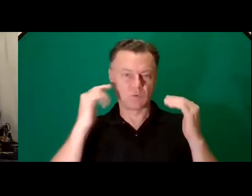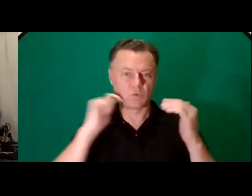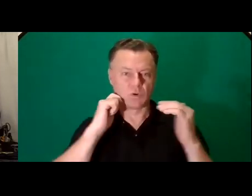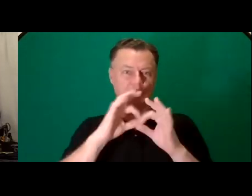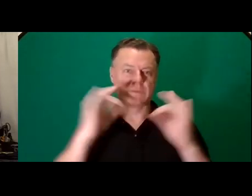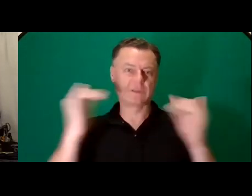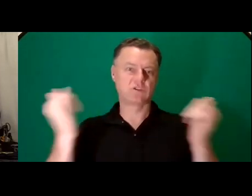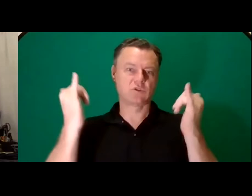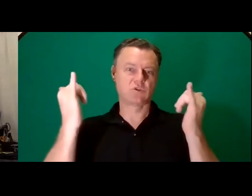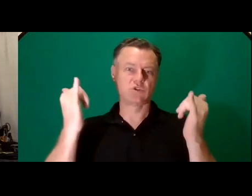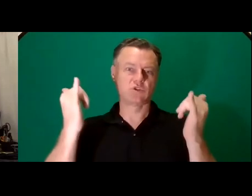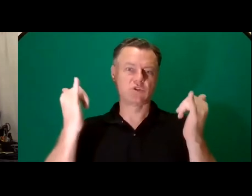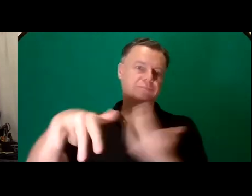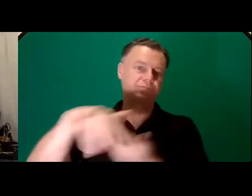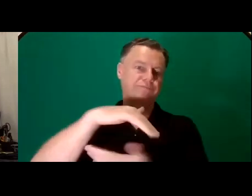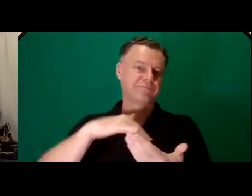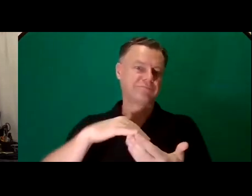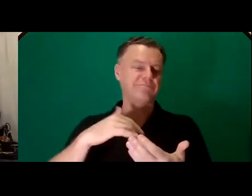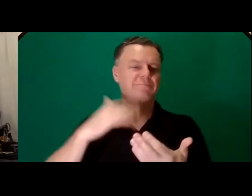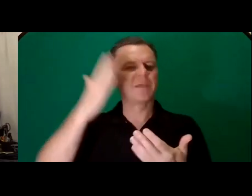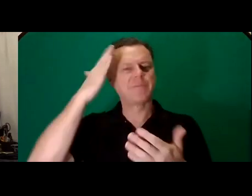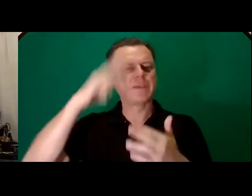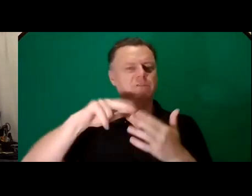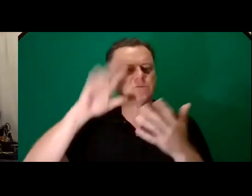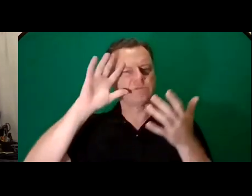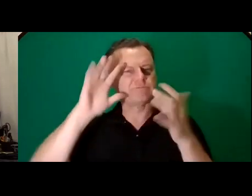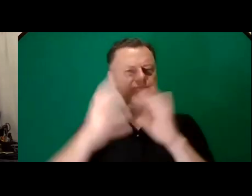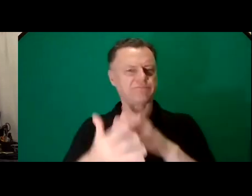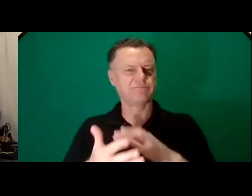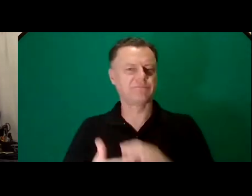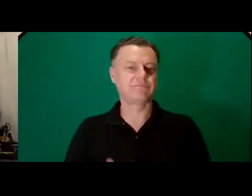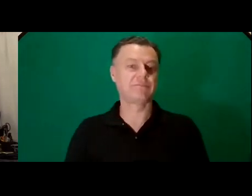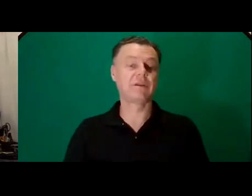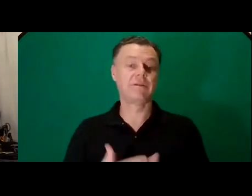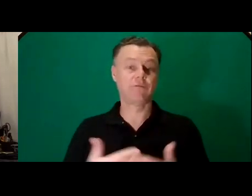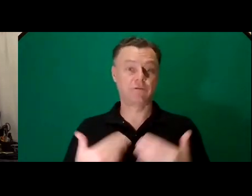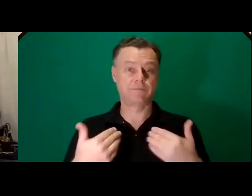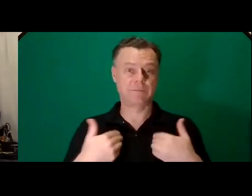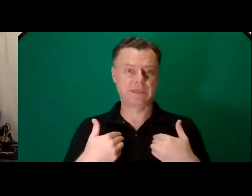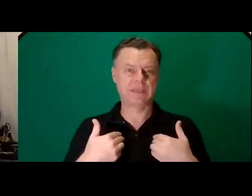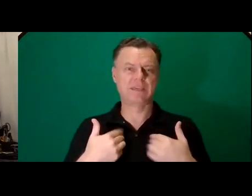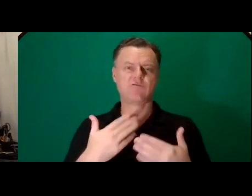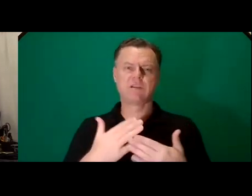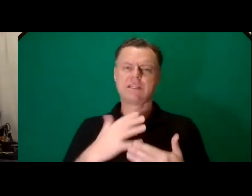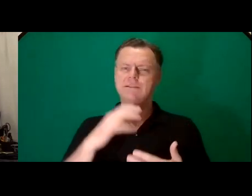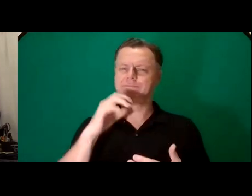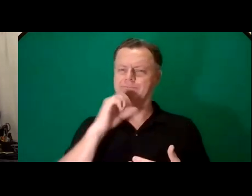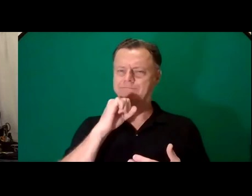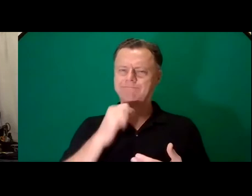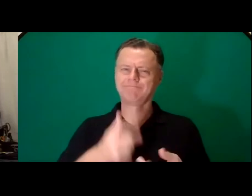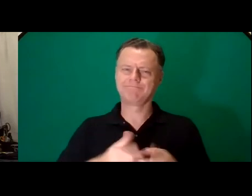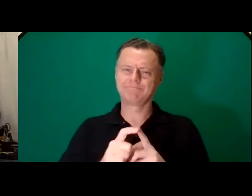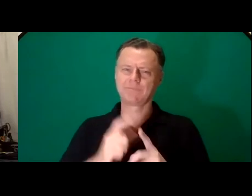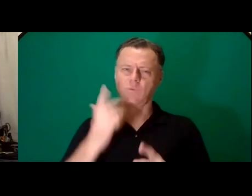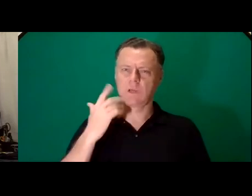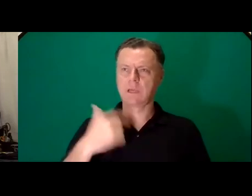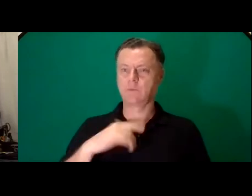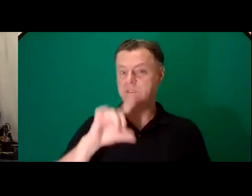For me the painful experience really began when I was 10 and